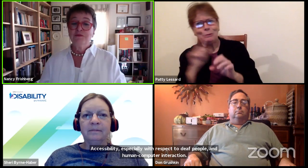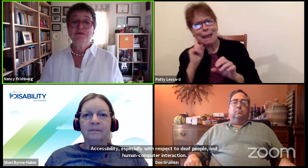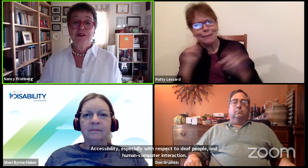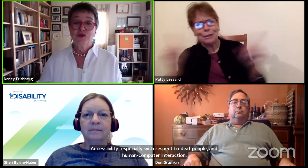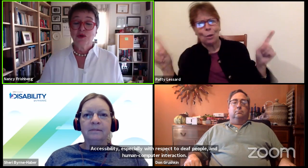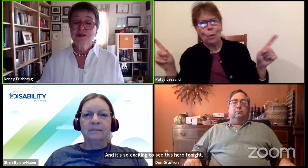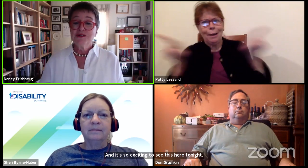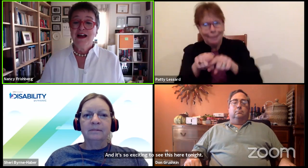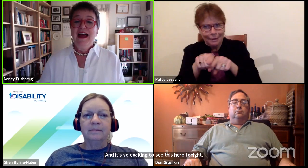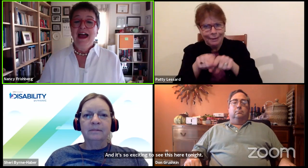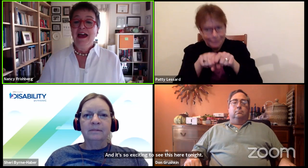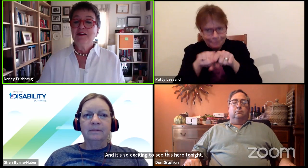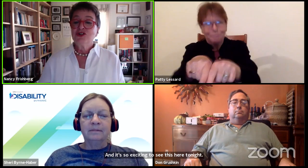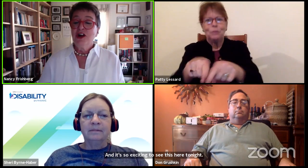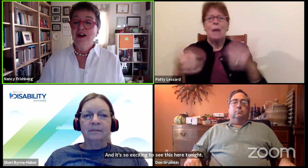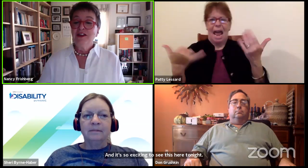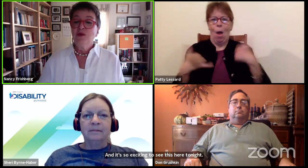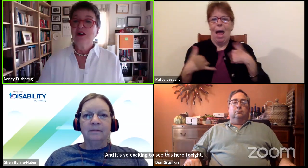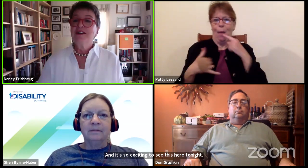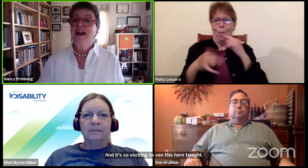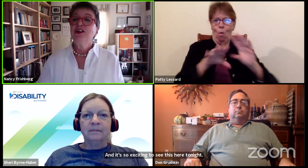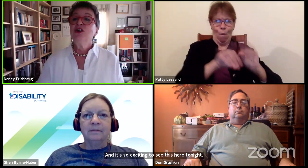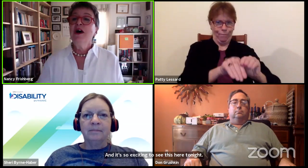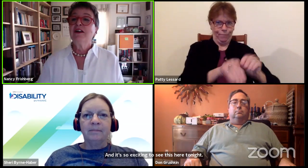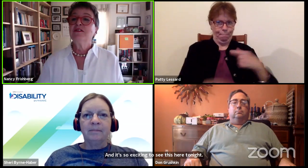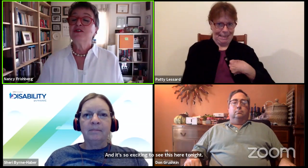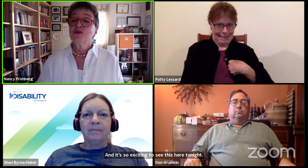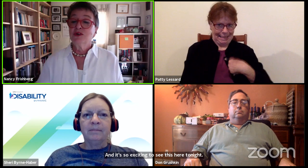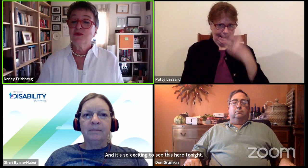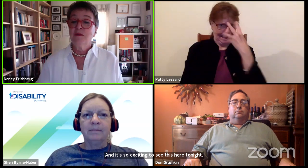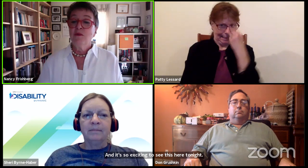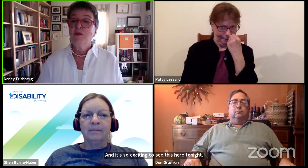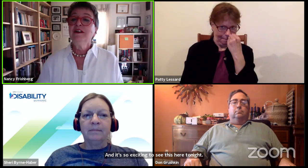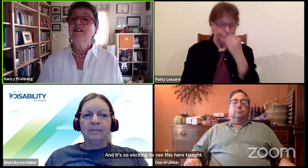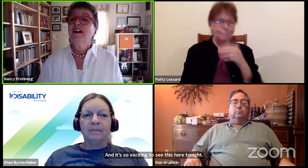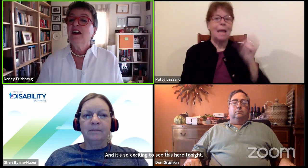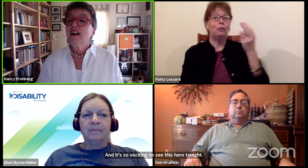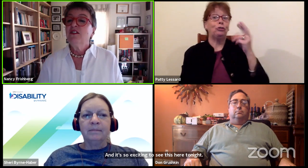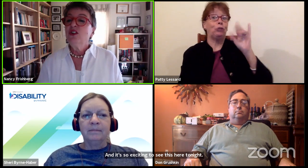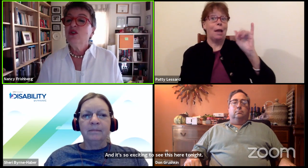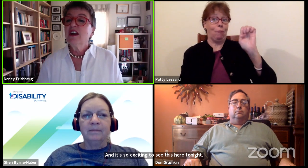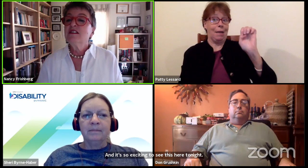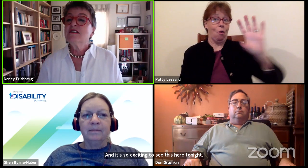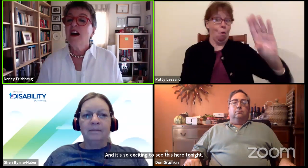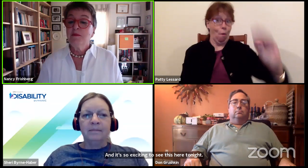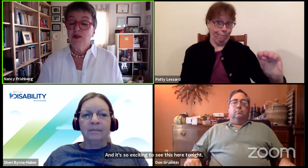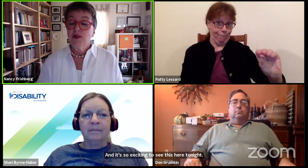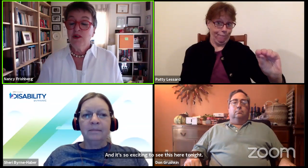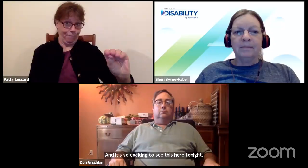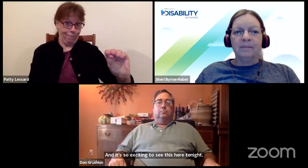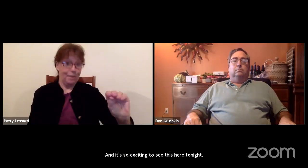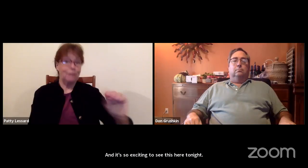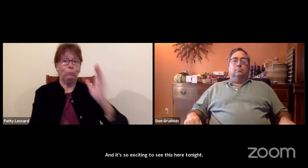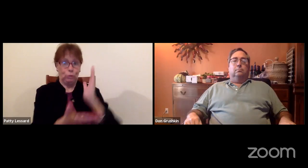Accessibility, especially with respect to deaf people, and human-computer interaction. And it's so exciting to see this here tonight.